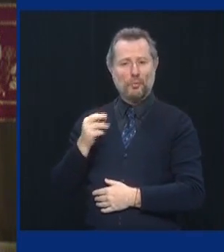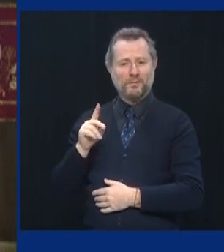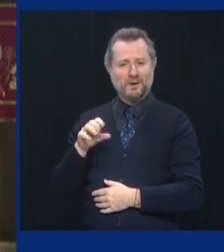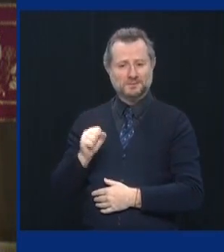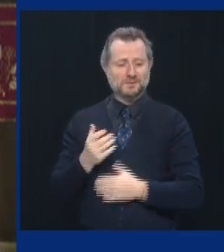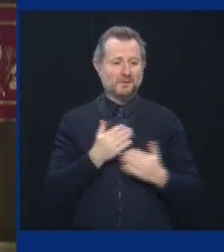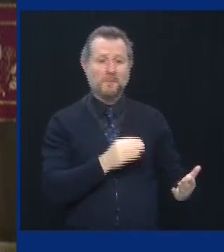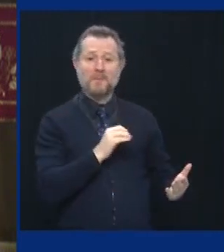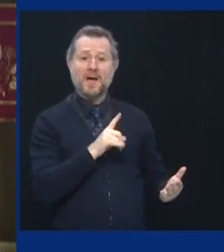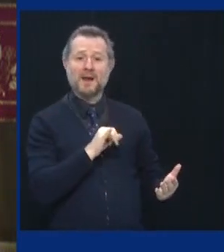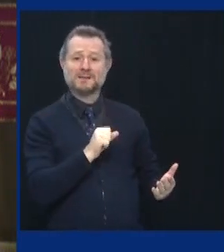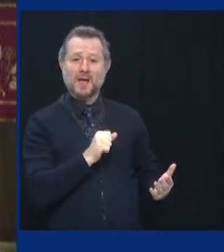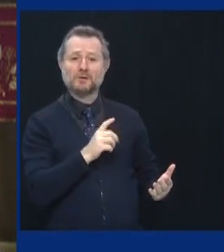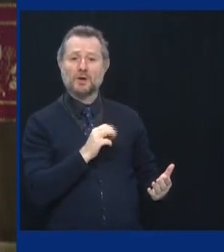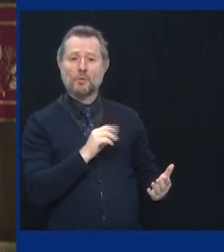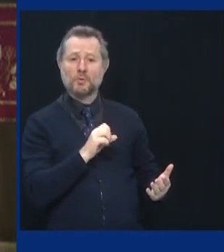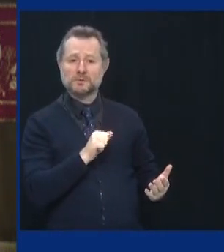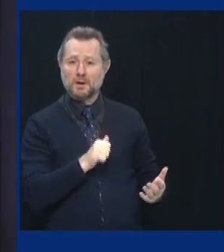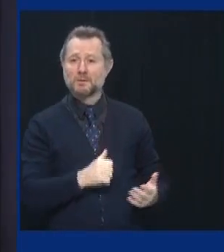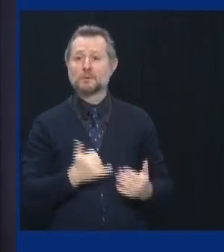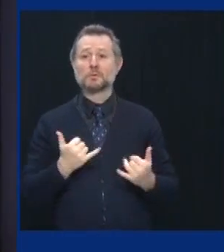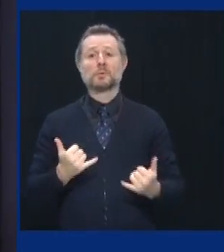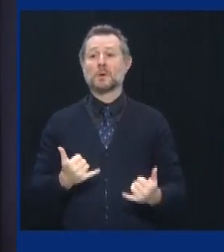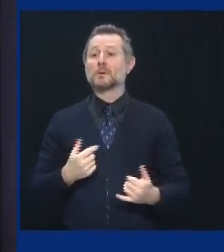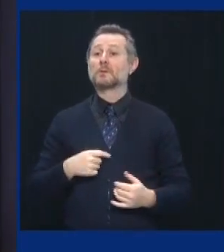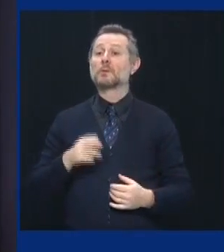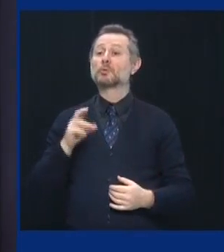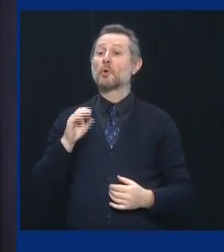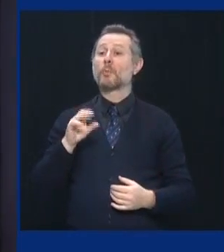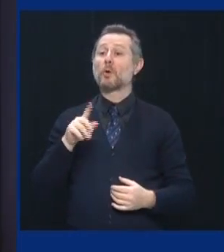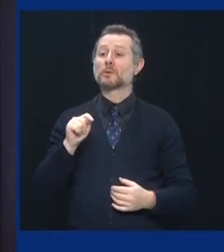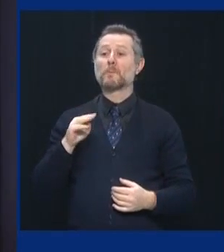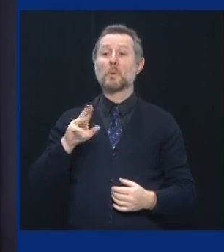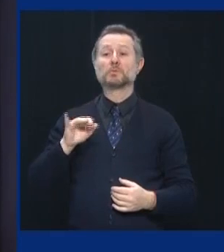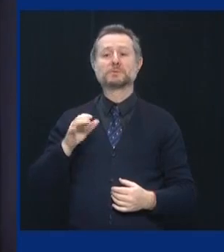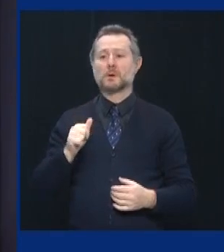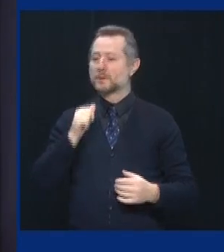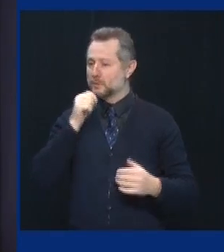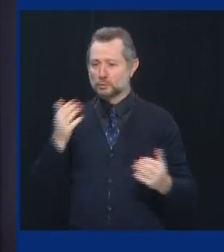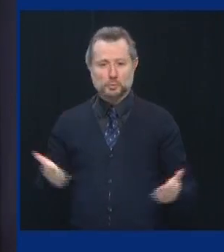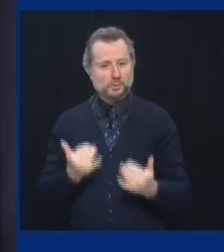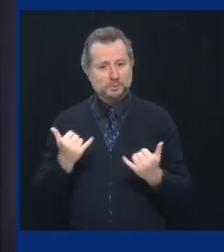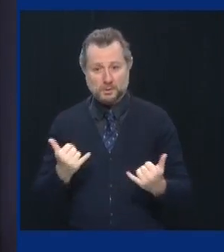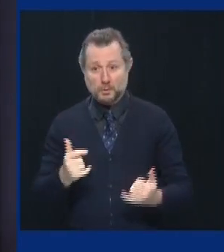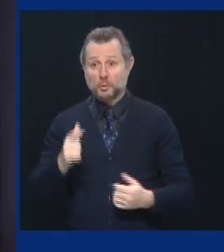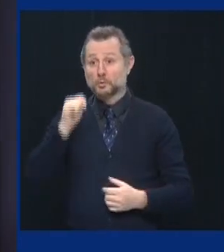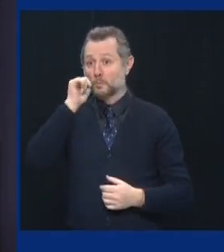JUSTICE. TO MY RIGHT WE HAVE GARETH